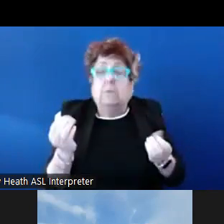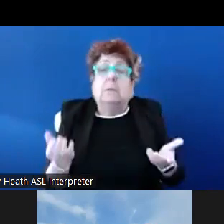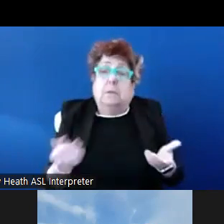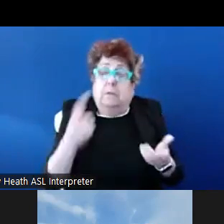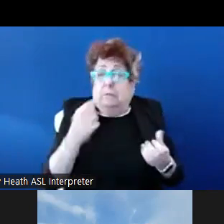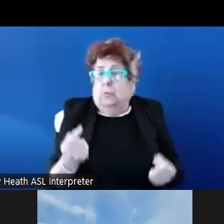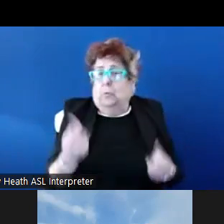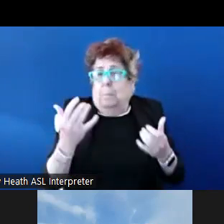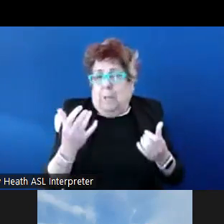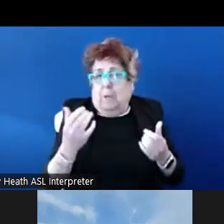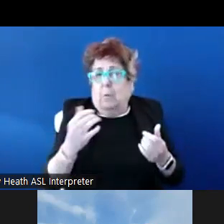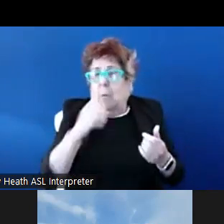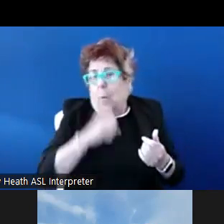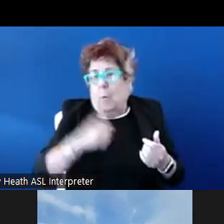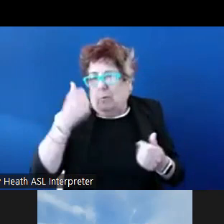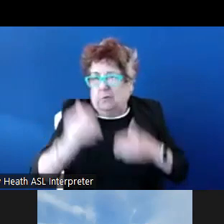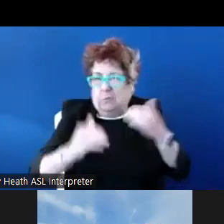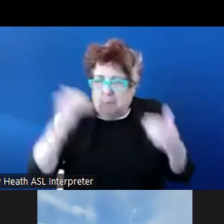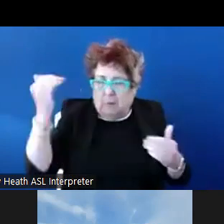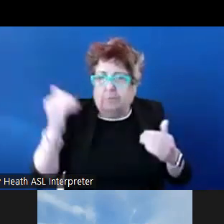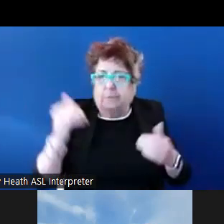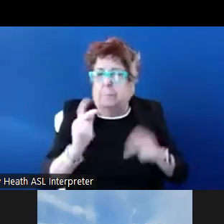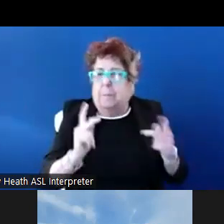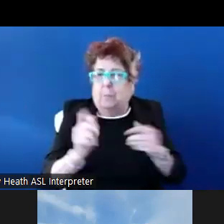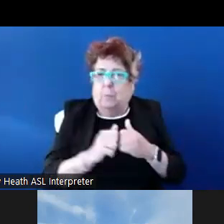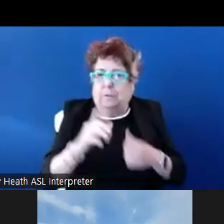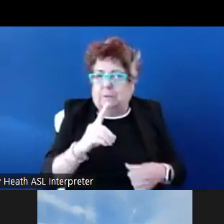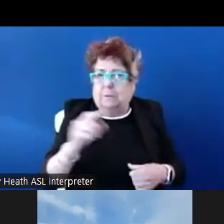the communities that we at ACL serve, housing is often the